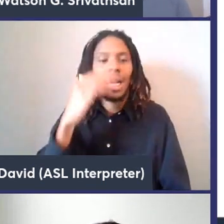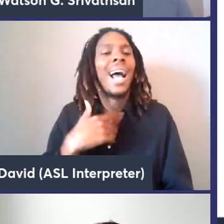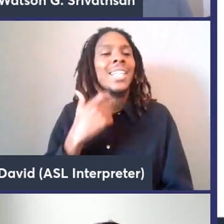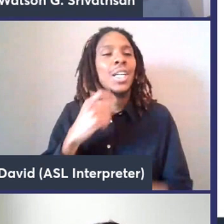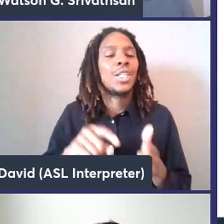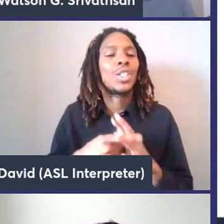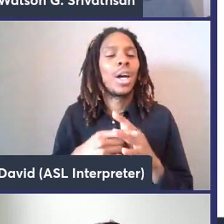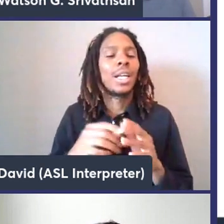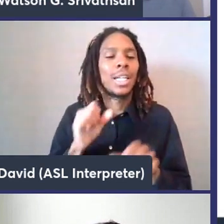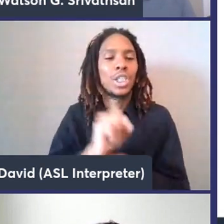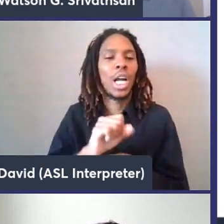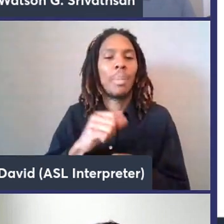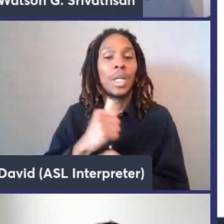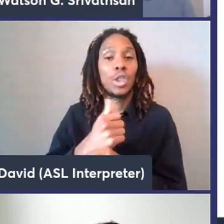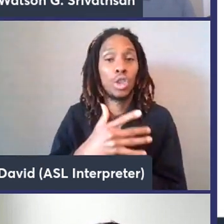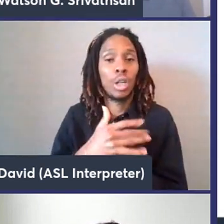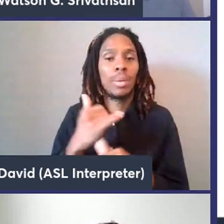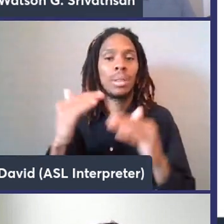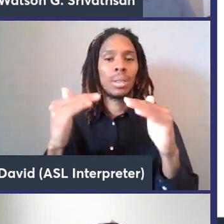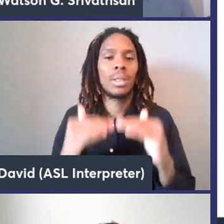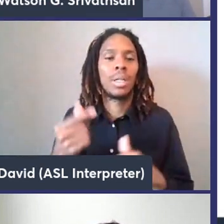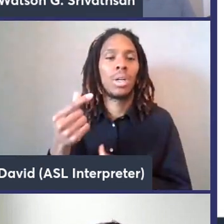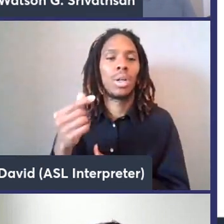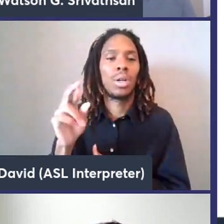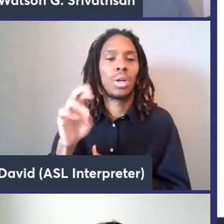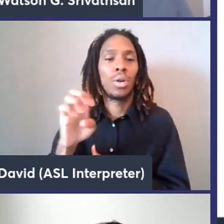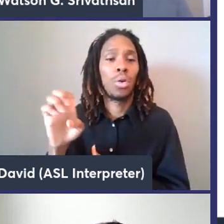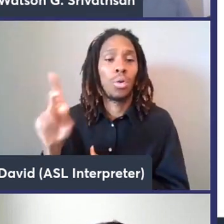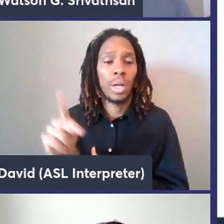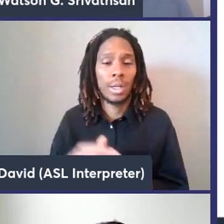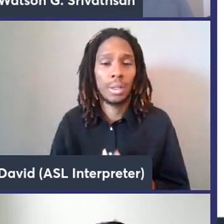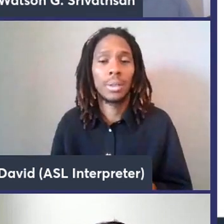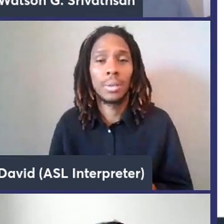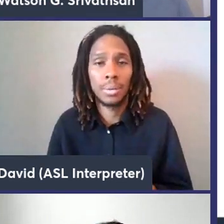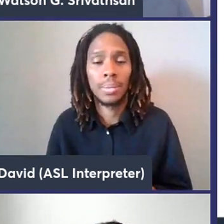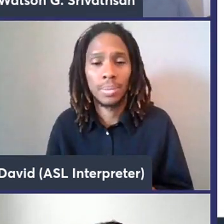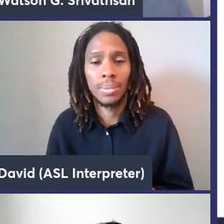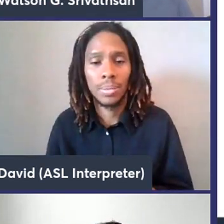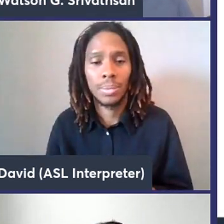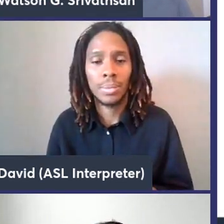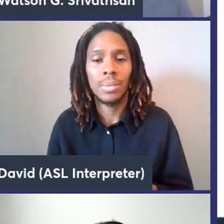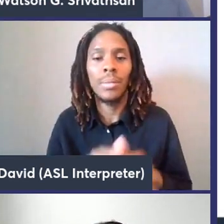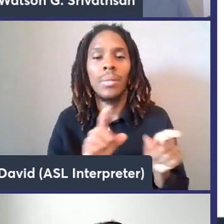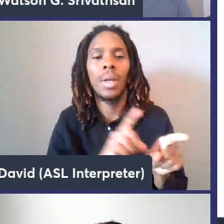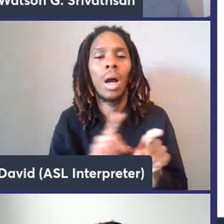I'm gonna start a job in Greek and I'm going to start a job in Urdu.